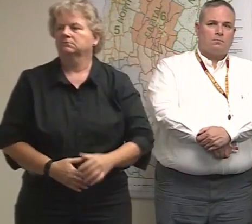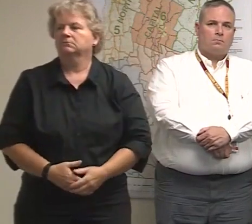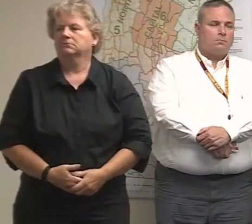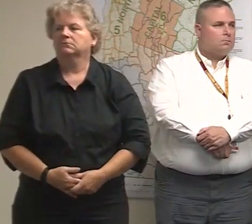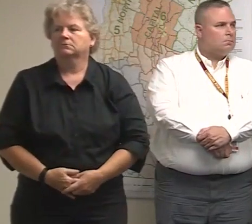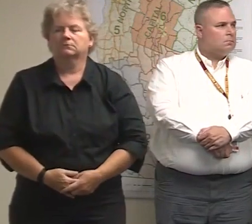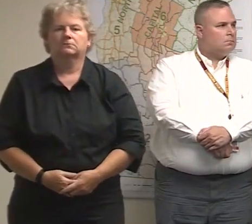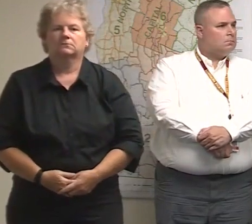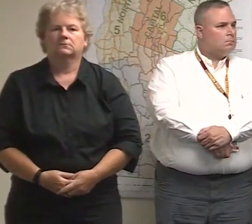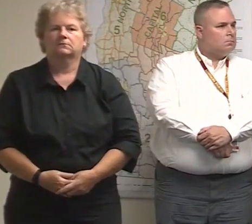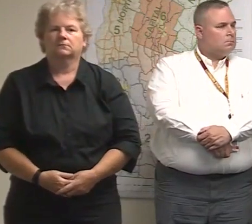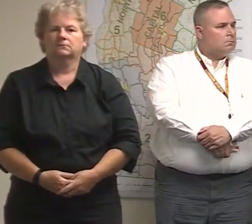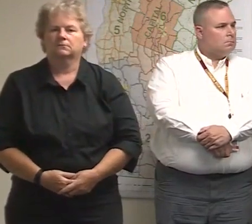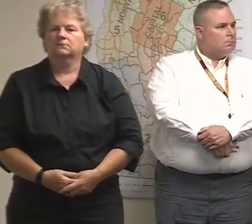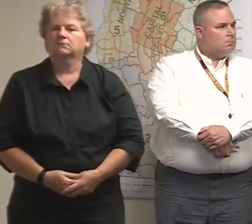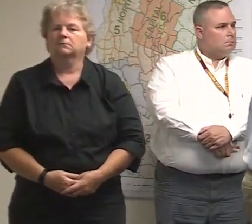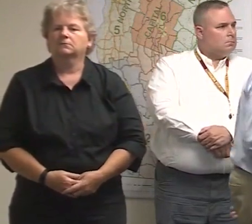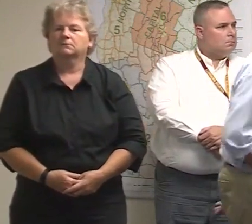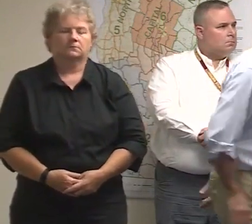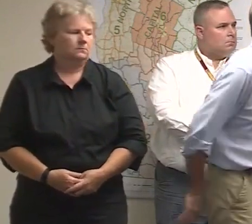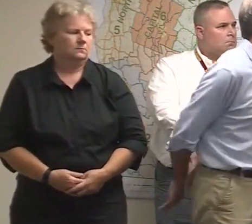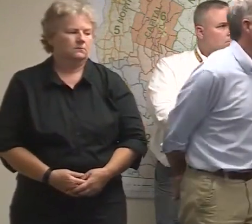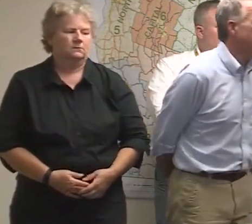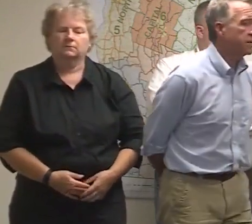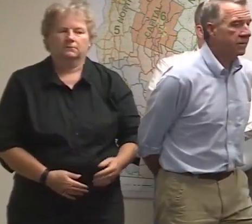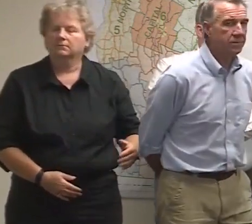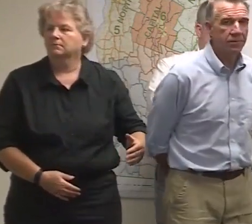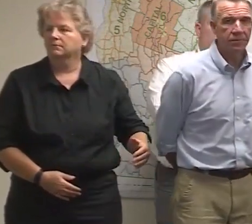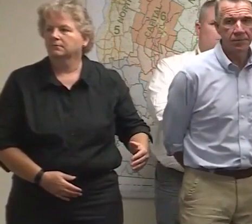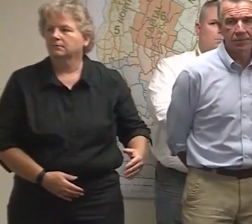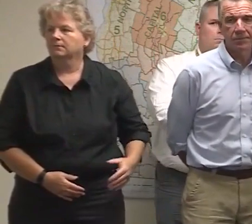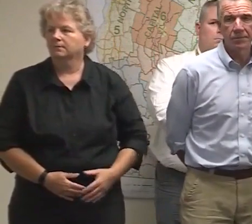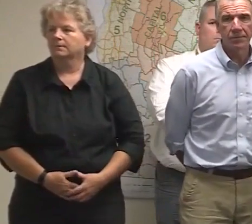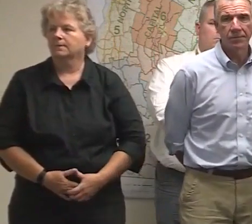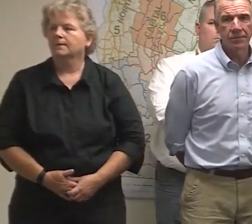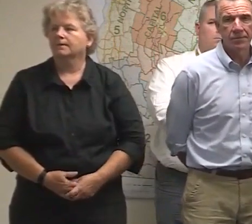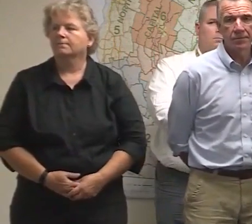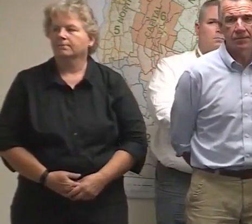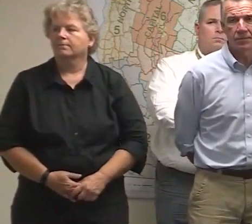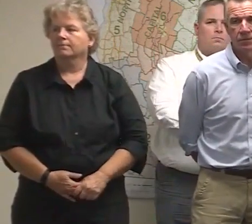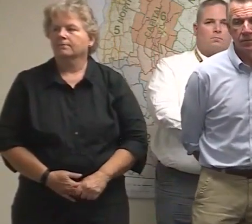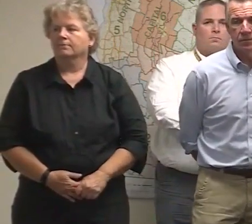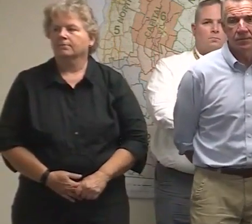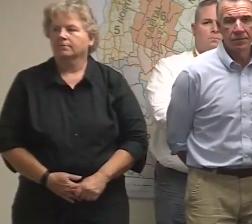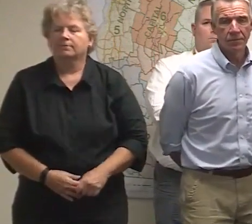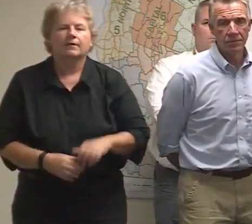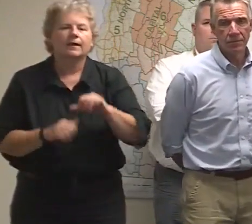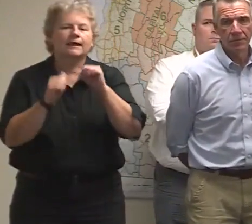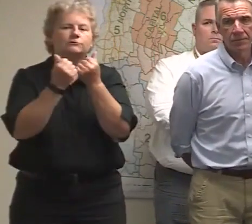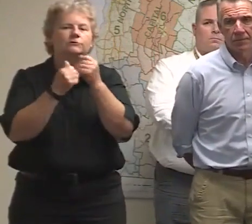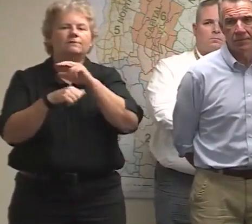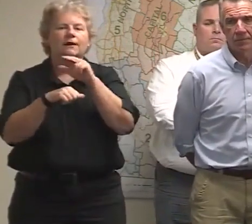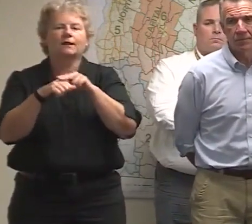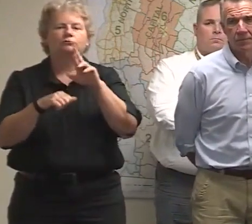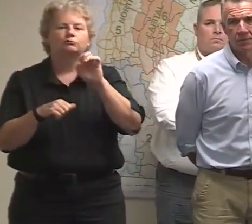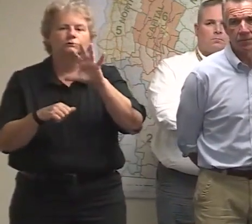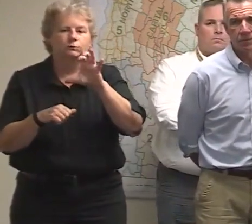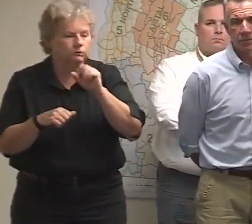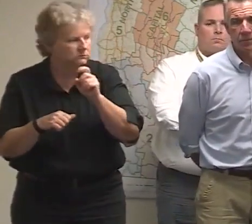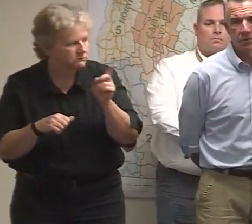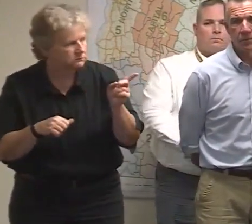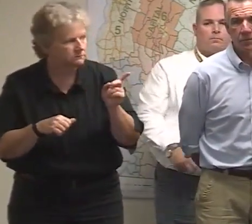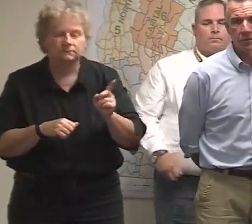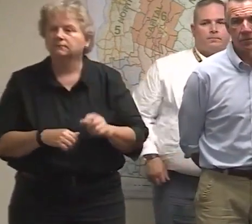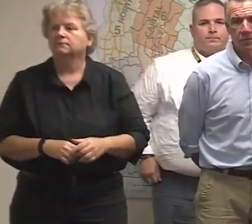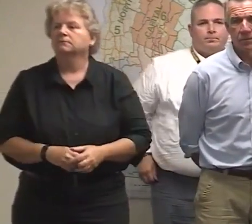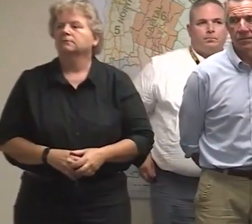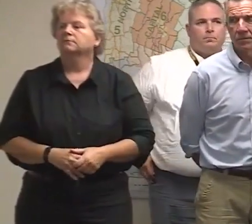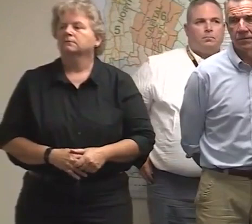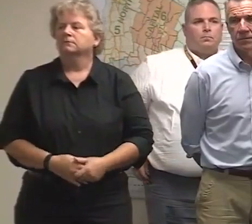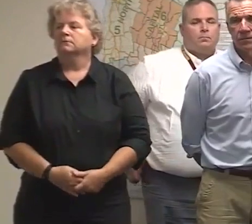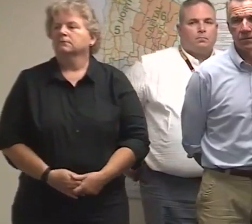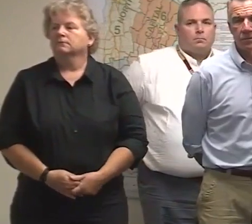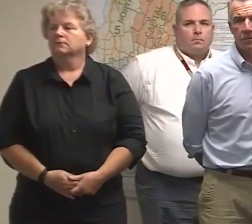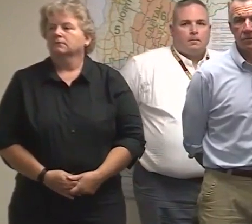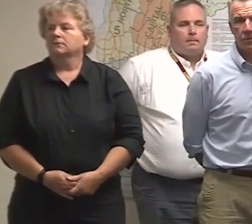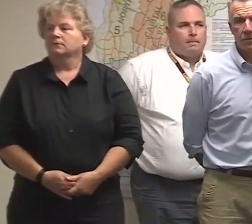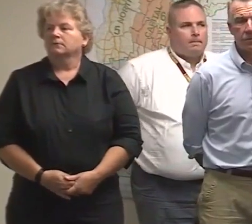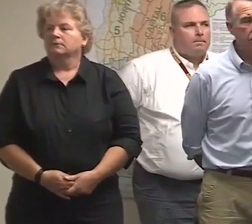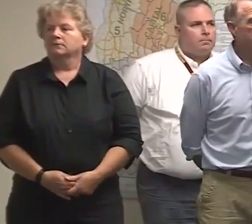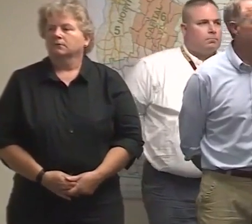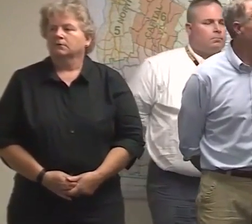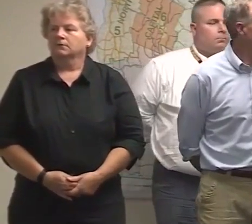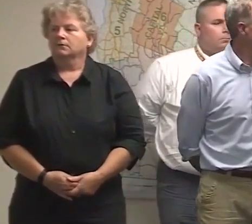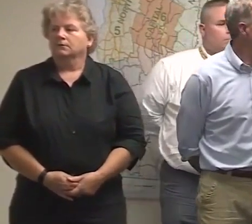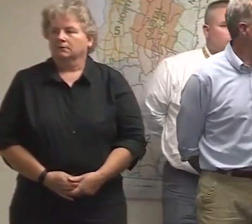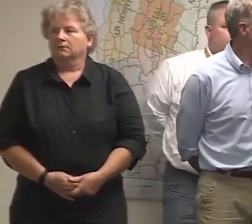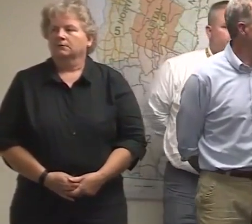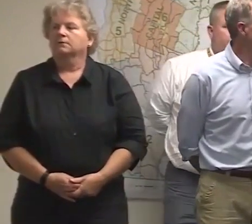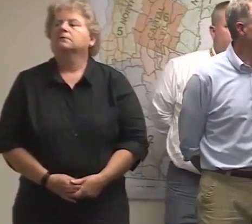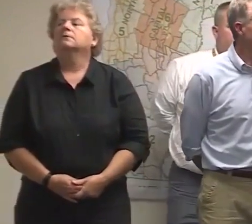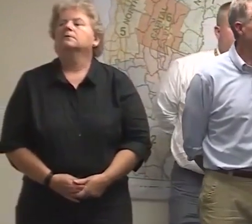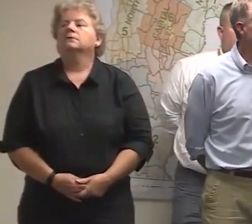SO CALL 911 OR EVAN, ARE CAN YOU TELL US A LITTLE BIT HOW COMMUNICATIONS HAS GONE WITH BETWEEN THE AGENCY AND PRIVATE DAM OWNERS?